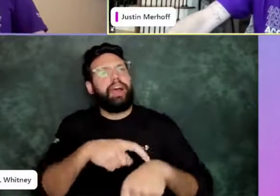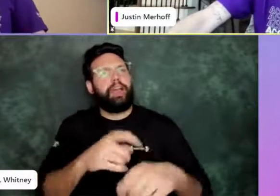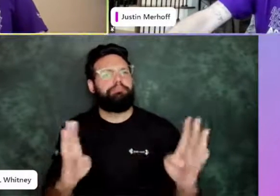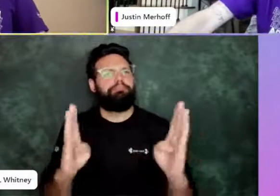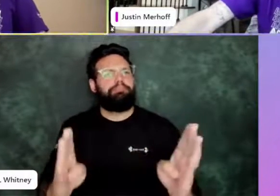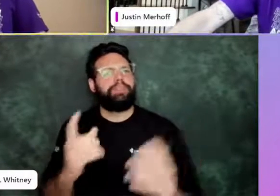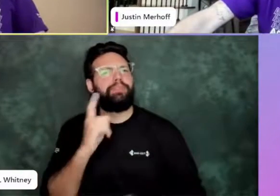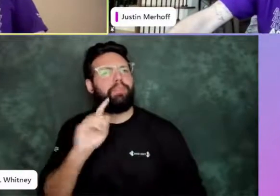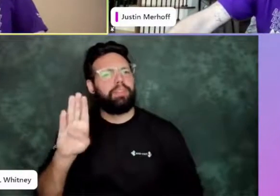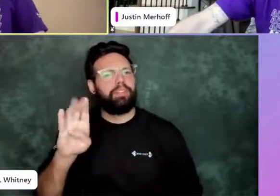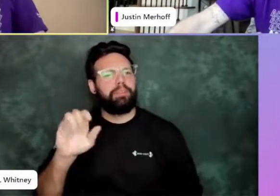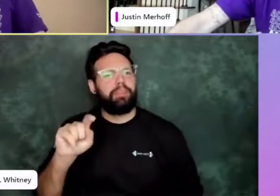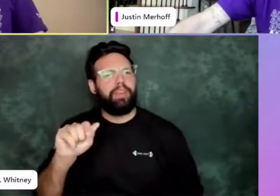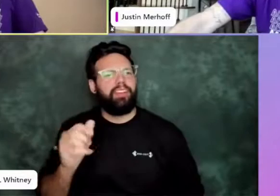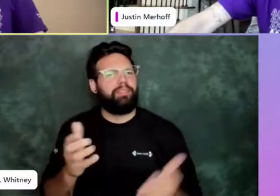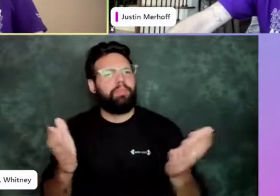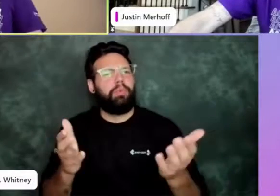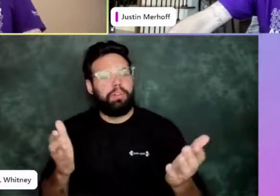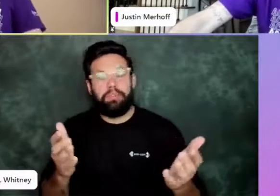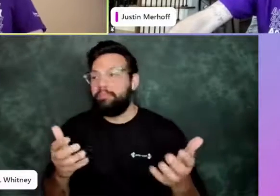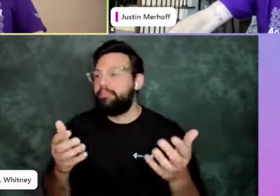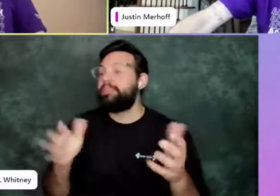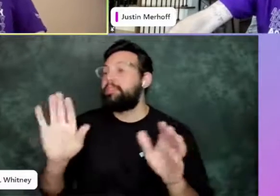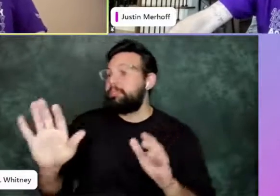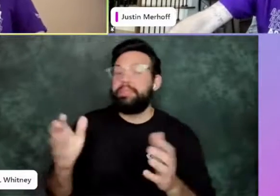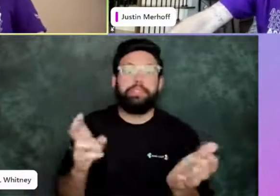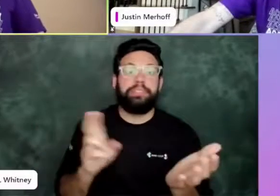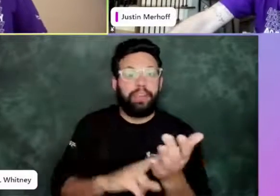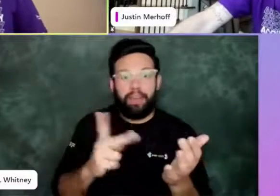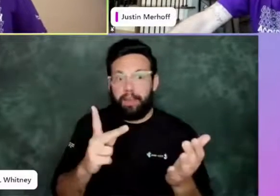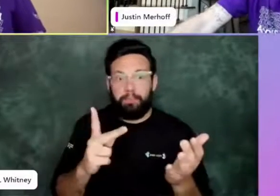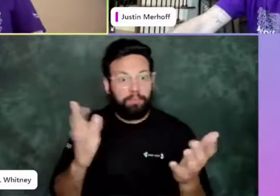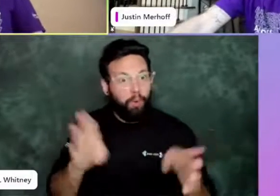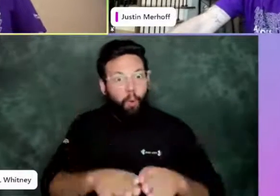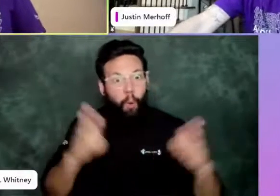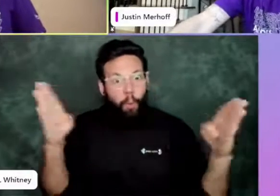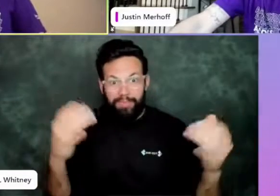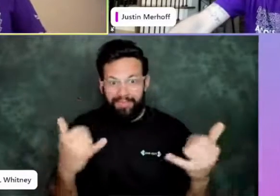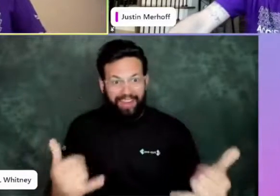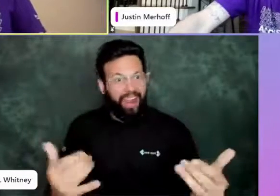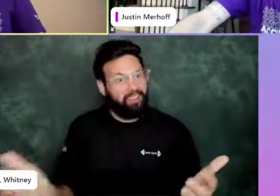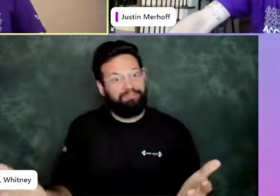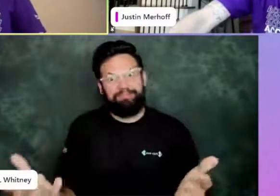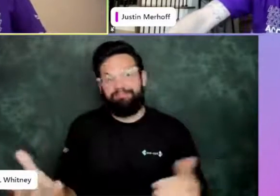Yeah, so sign up for the beta's open right now. It's in a closed beta format right now,